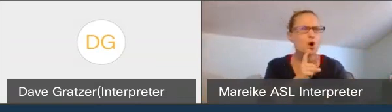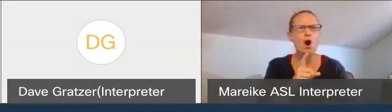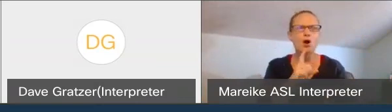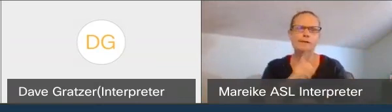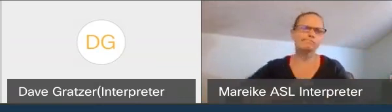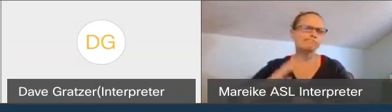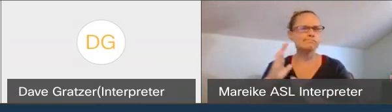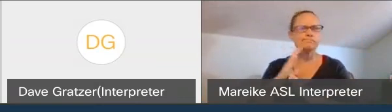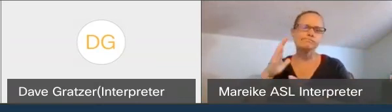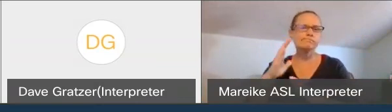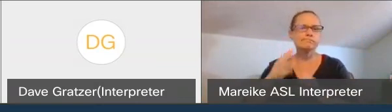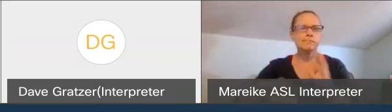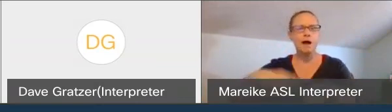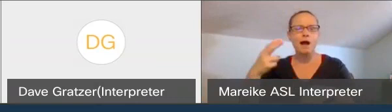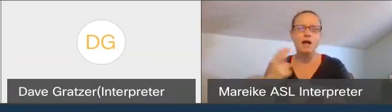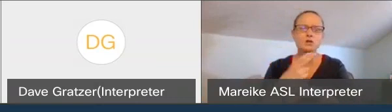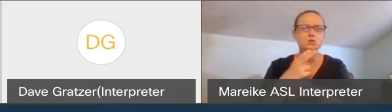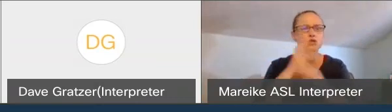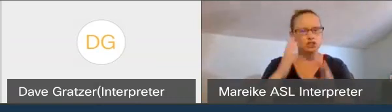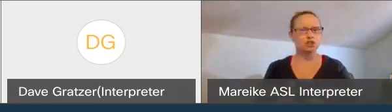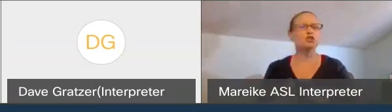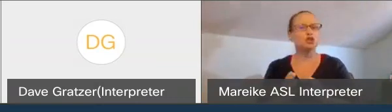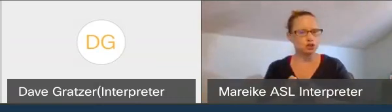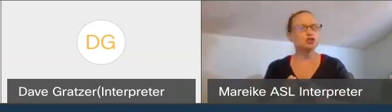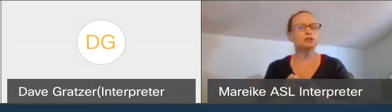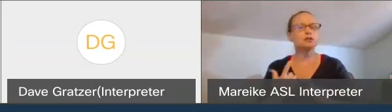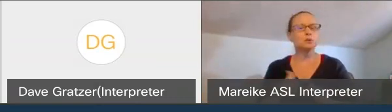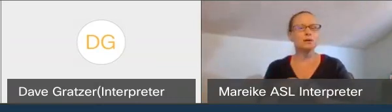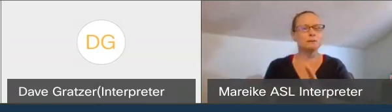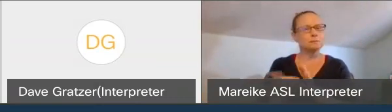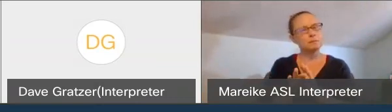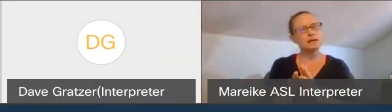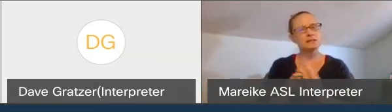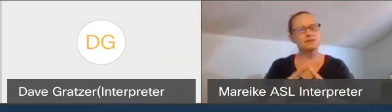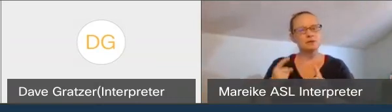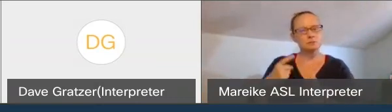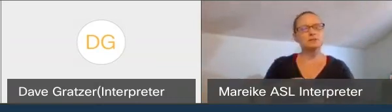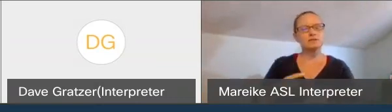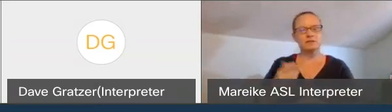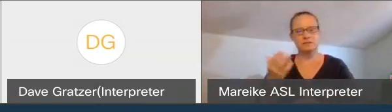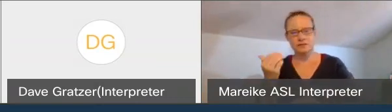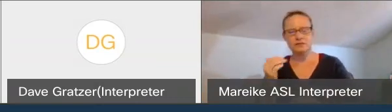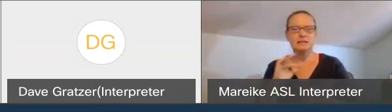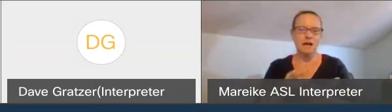of our high utilizers. Um, we had picked a very specific number, 15 contacts with law enforcement in a year.